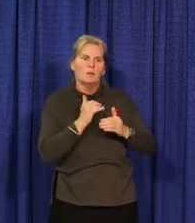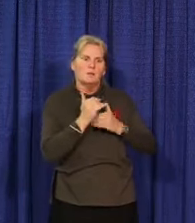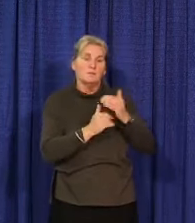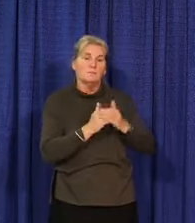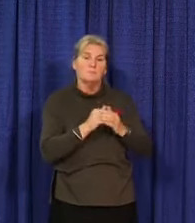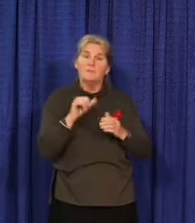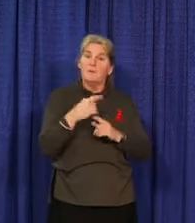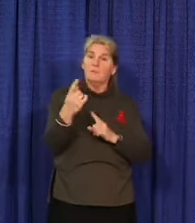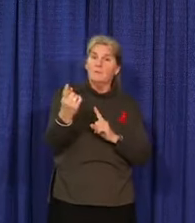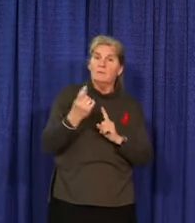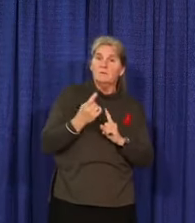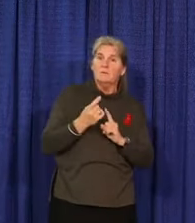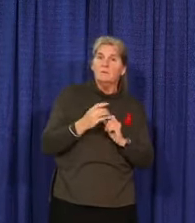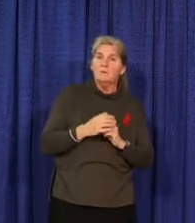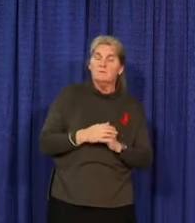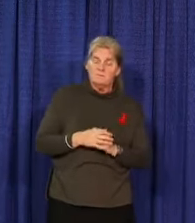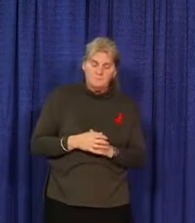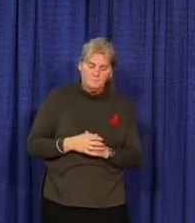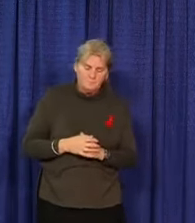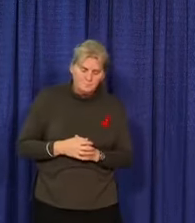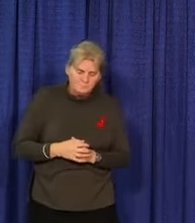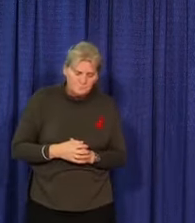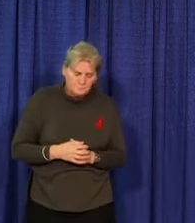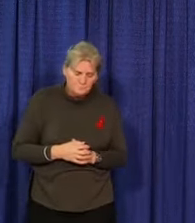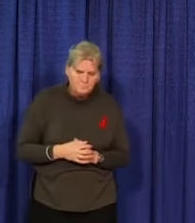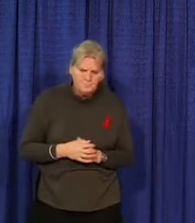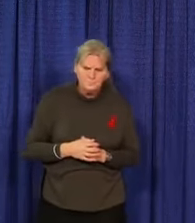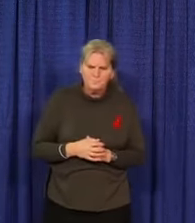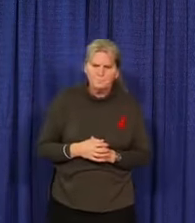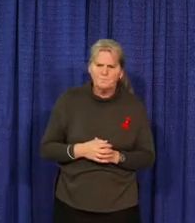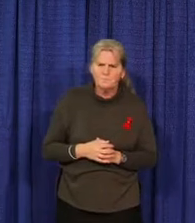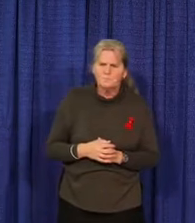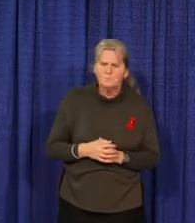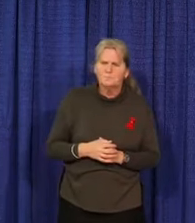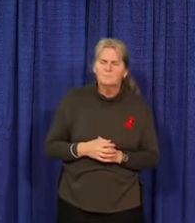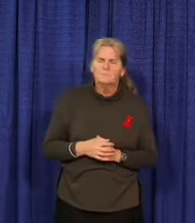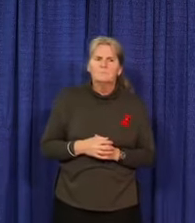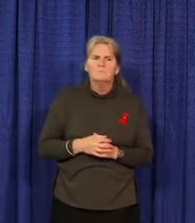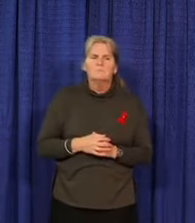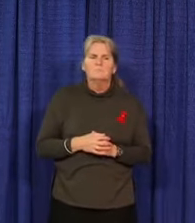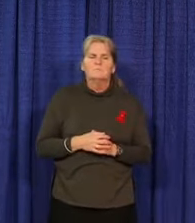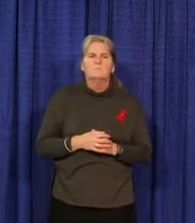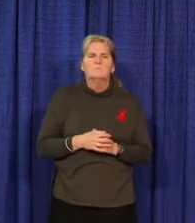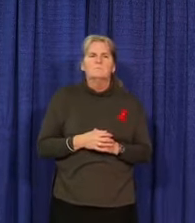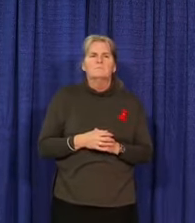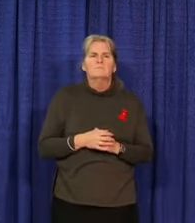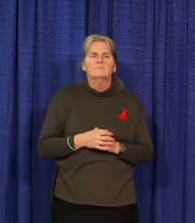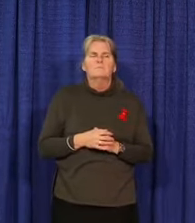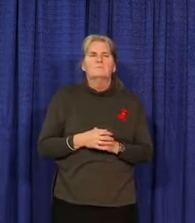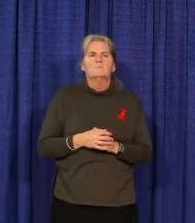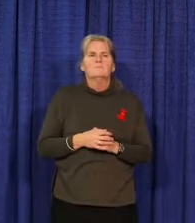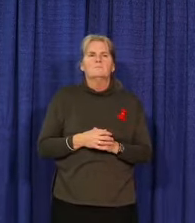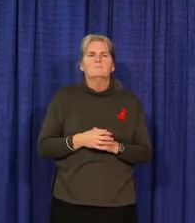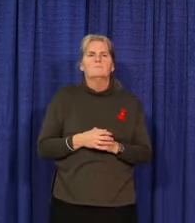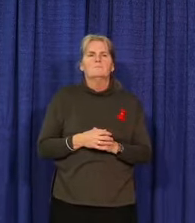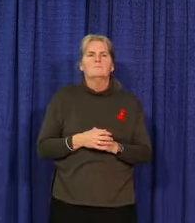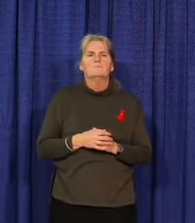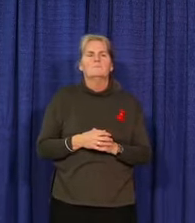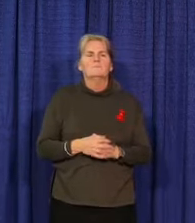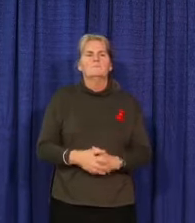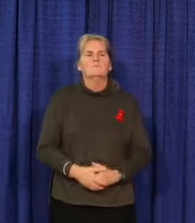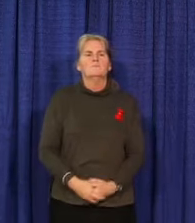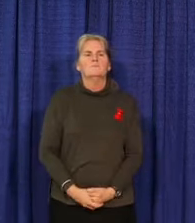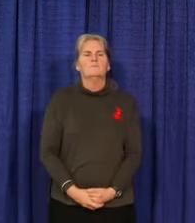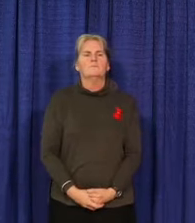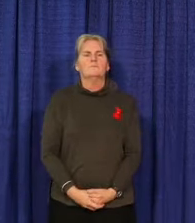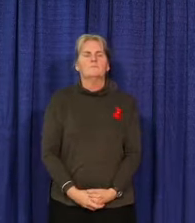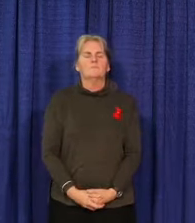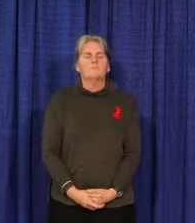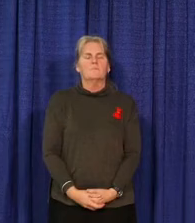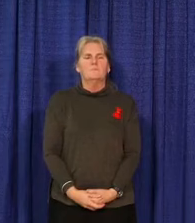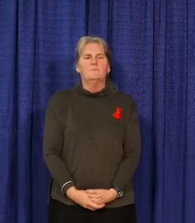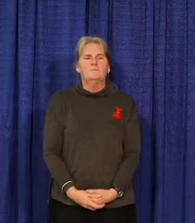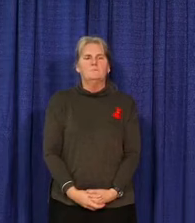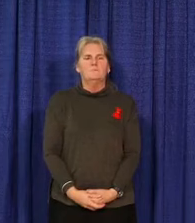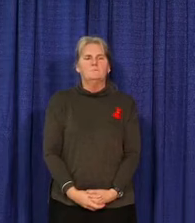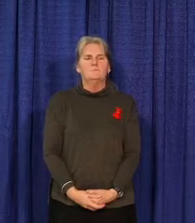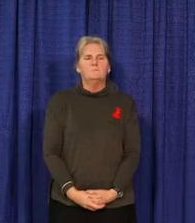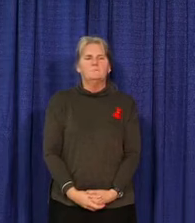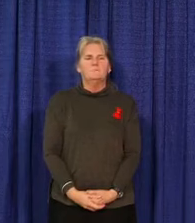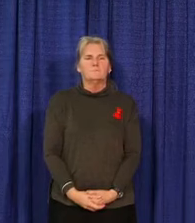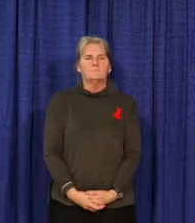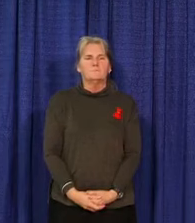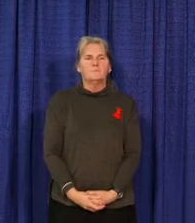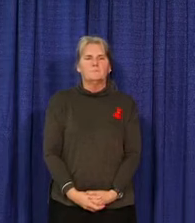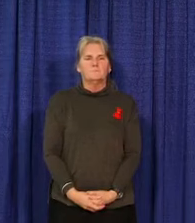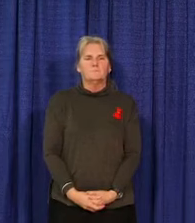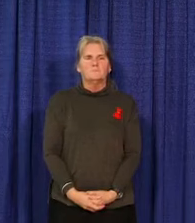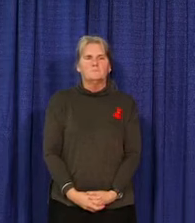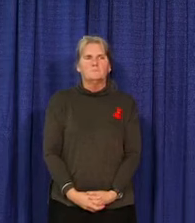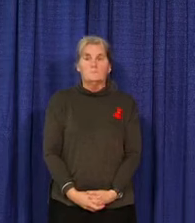Pat: Follow-up question?